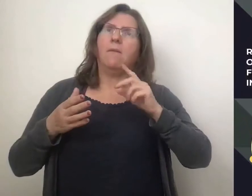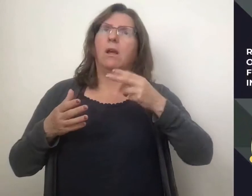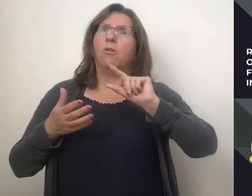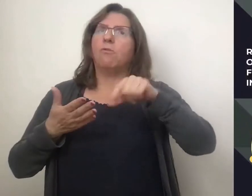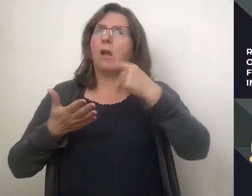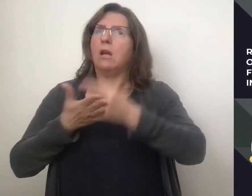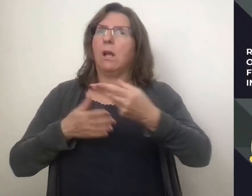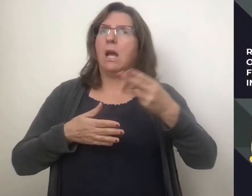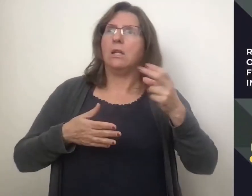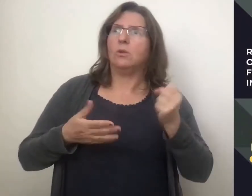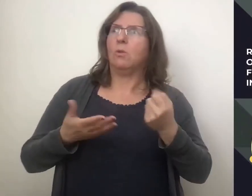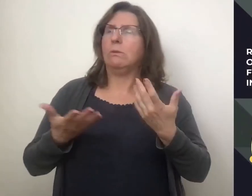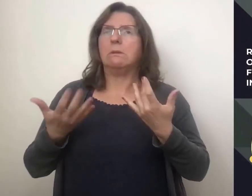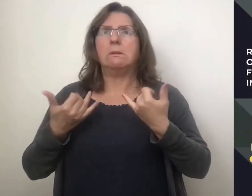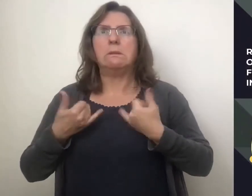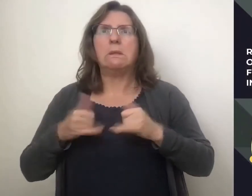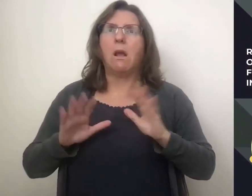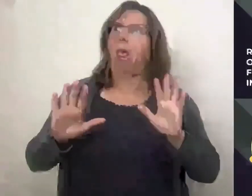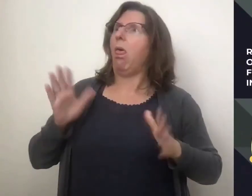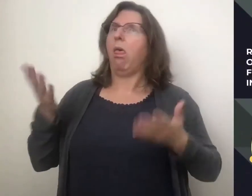High school leavers with these diminished opportunities